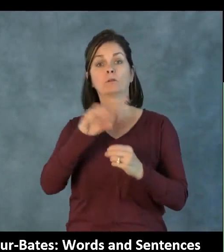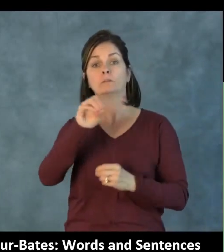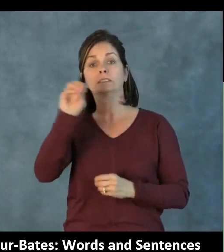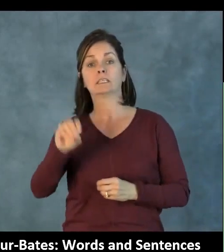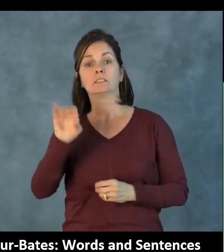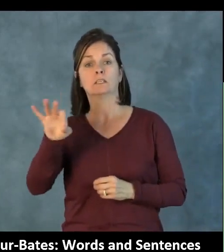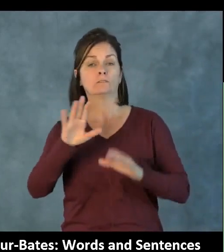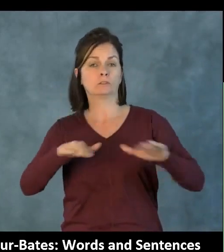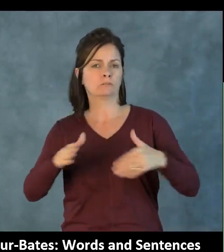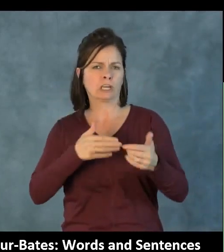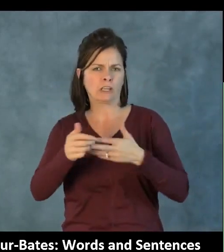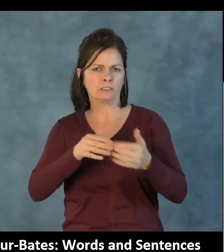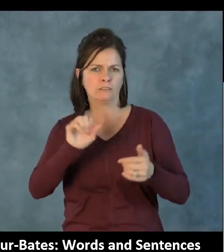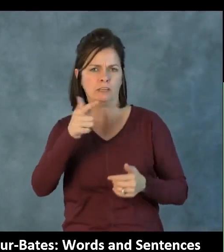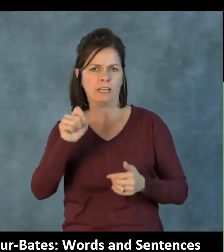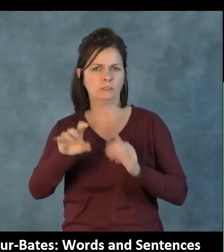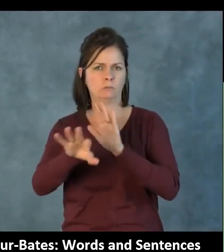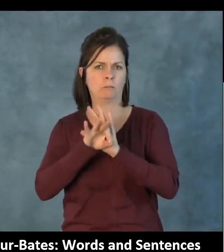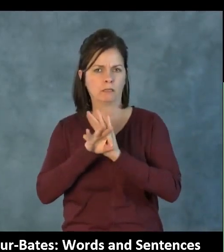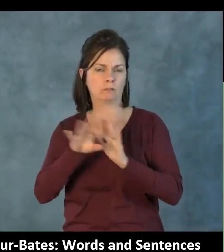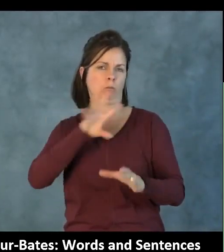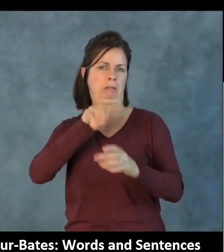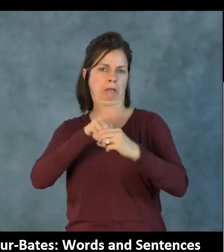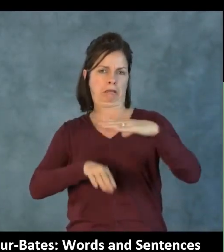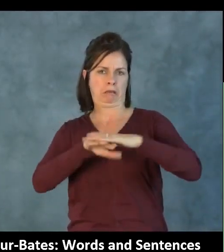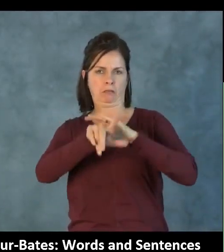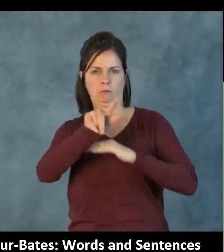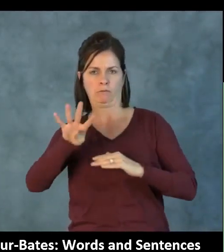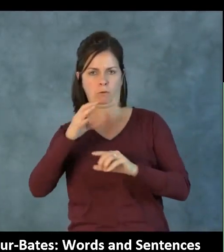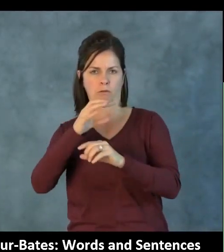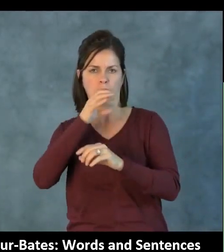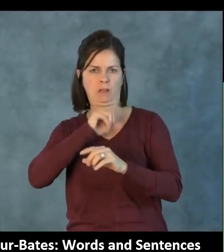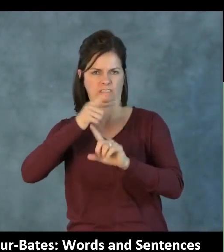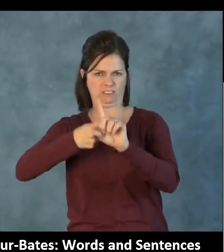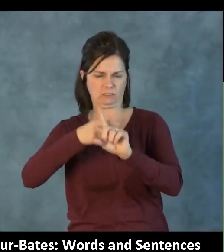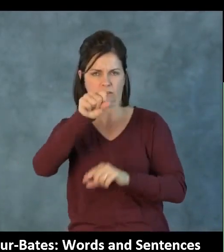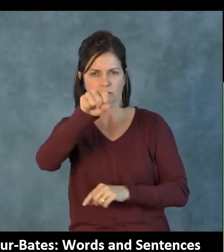of children of whatever age you click, let's say 24 months of age,